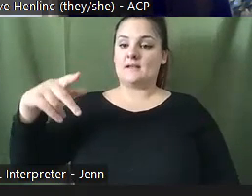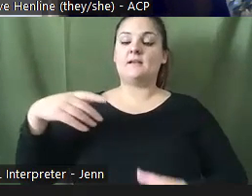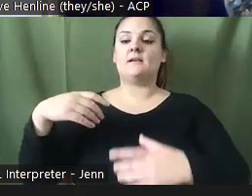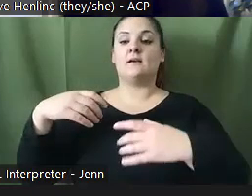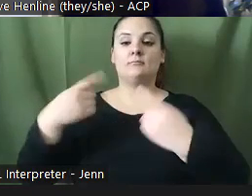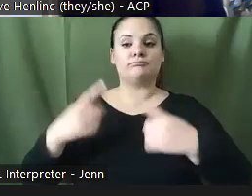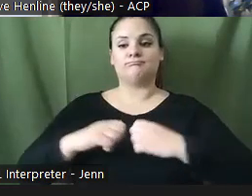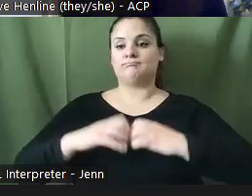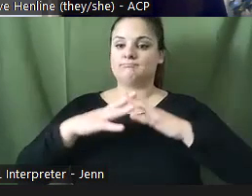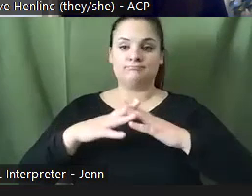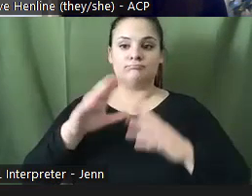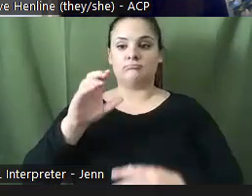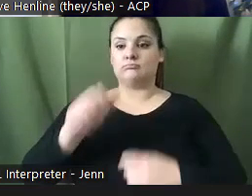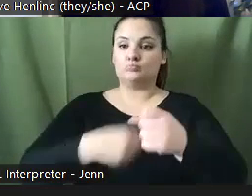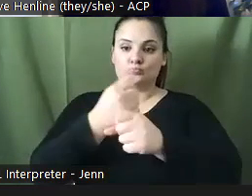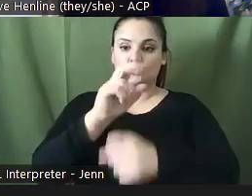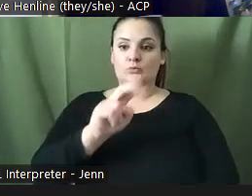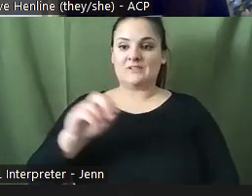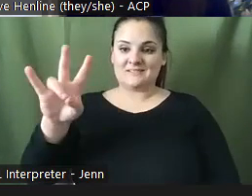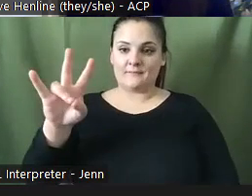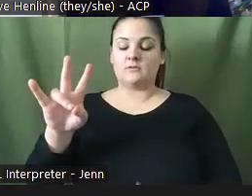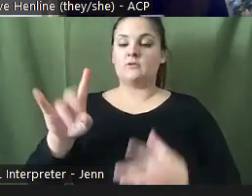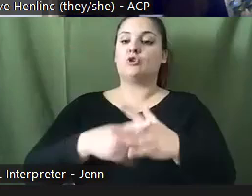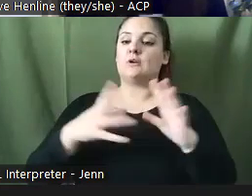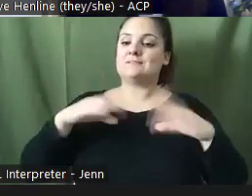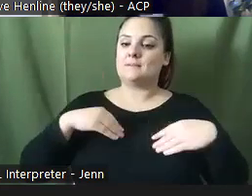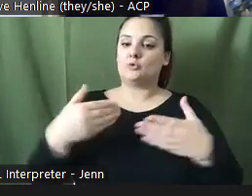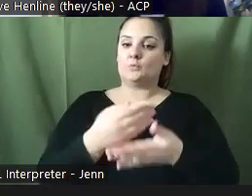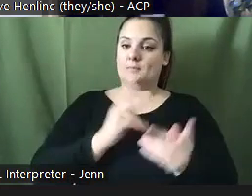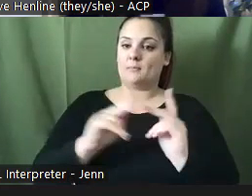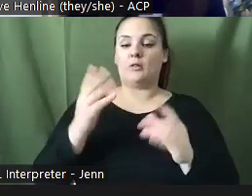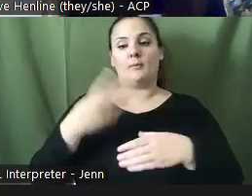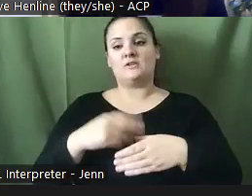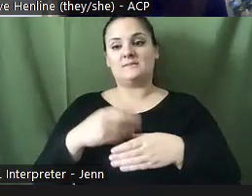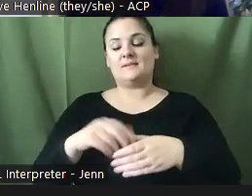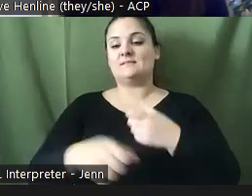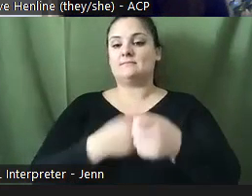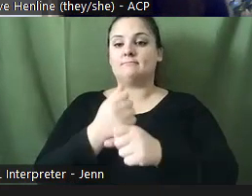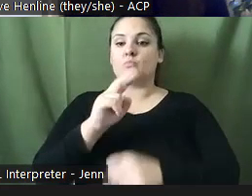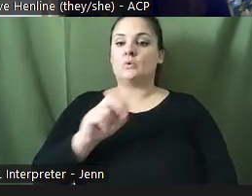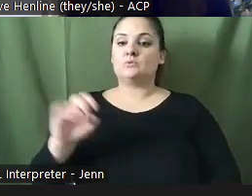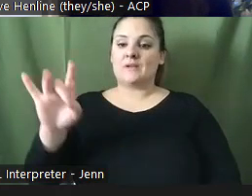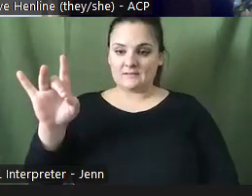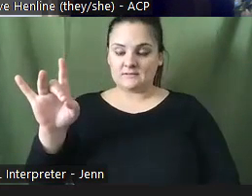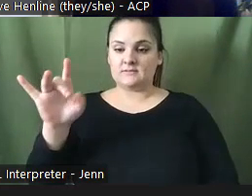began accepting participants in 2008. It is a program to support survivors of actual